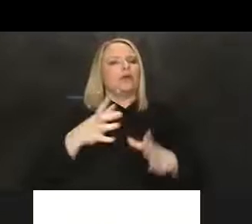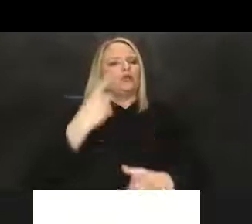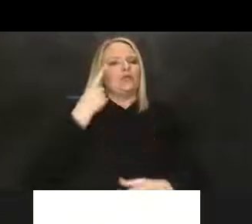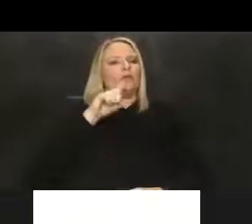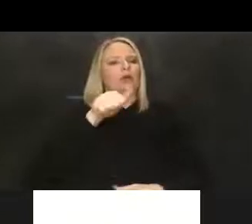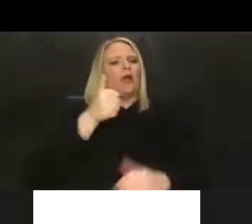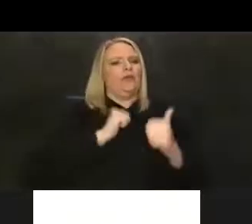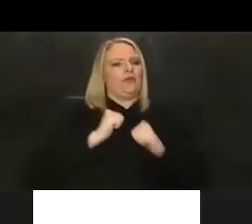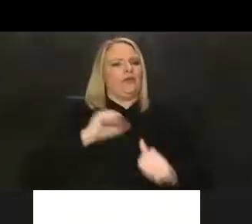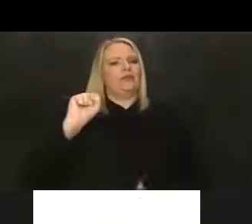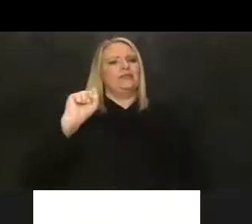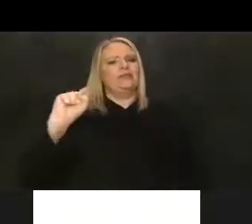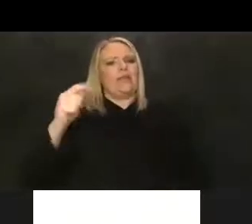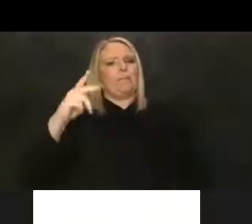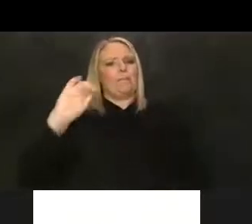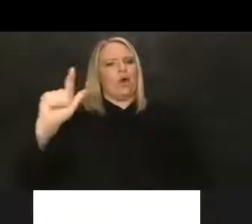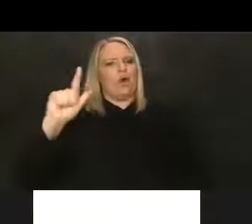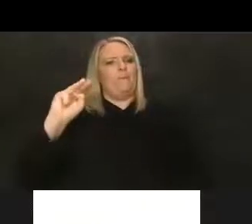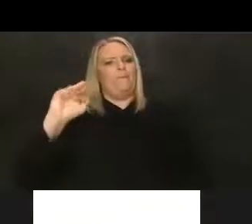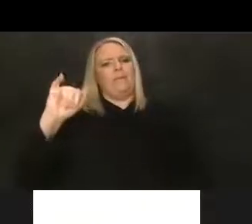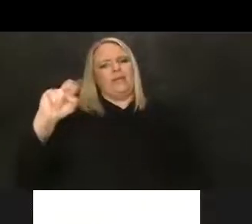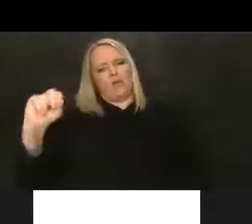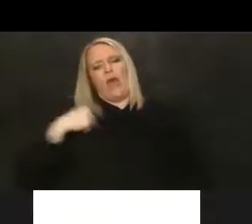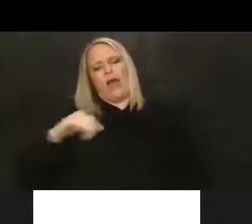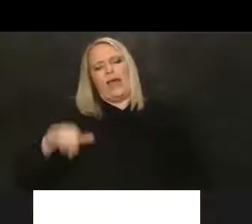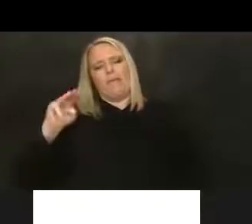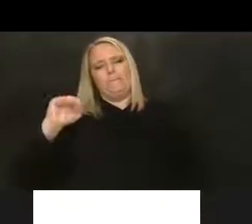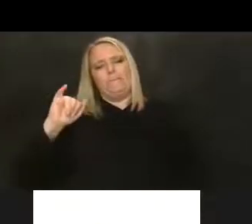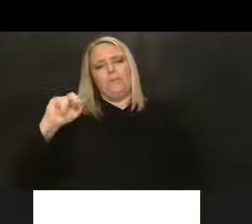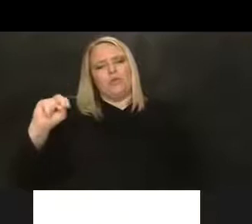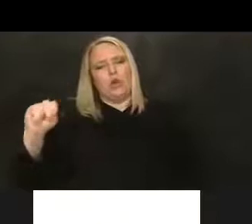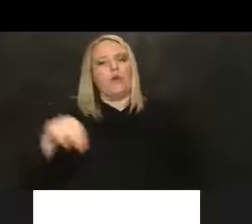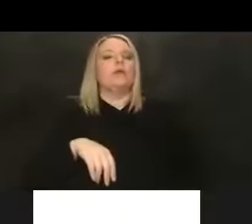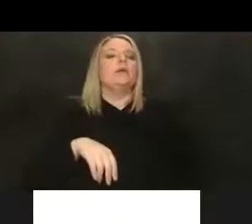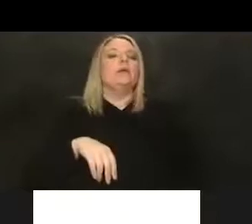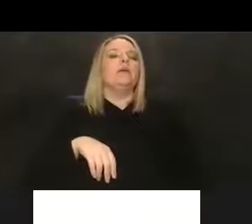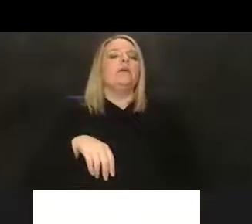St. Paul Minnesota - I'm from Minnesota - and she invited me to audition for